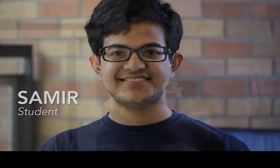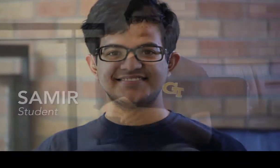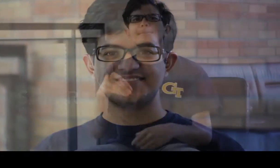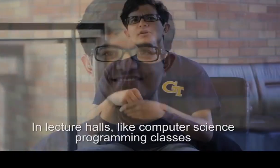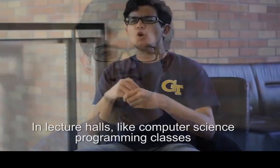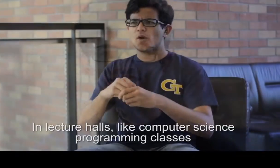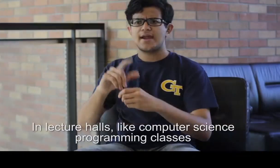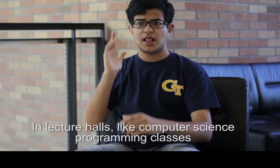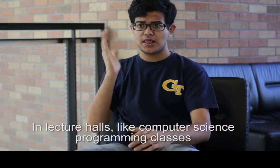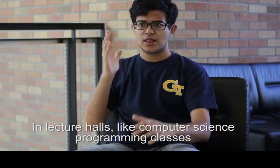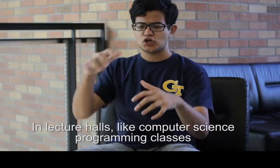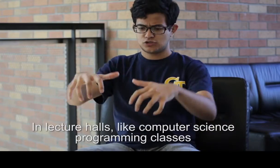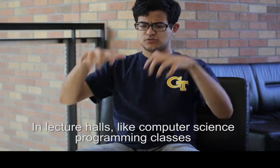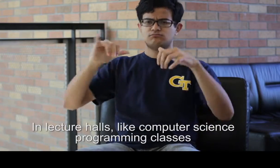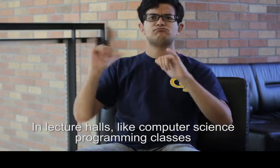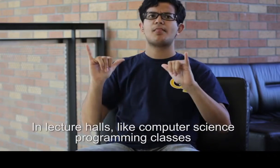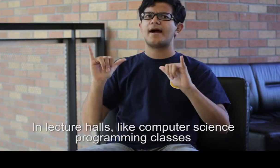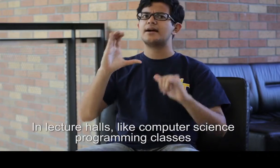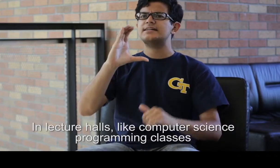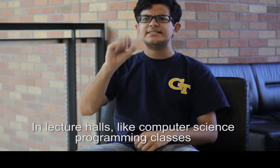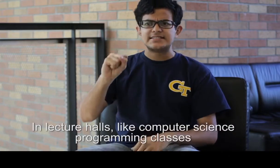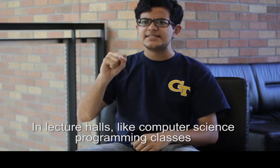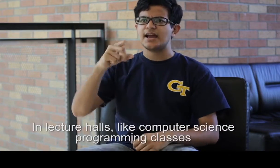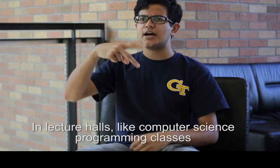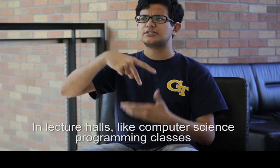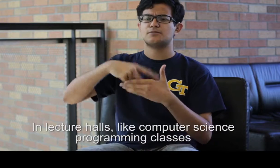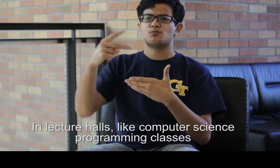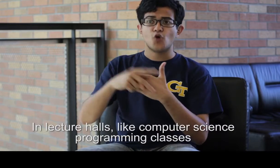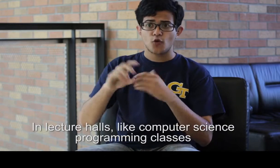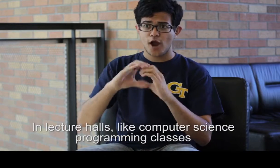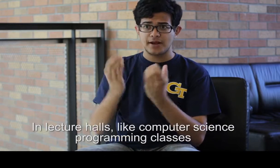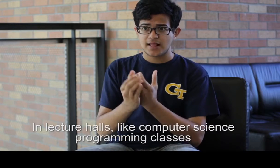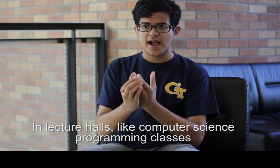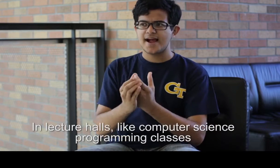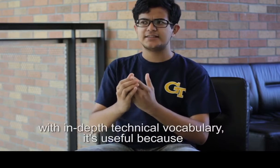and science instruction, we use a lot of technical language, so it gives students the ability to look at words. Where they've heard them, they can actually see them as well